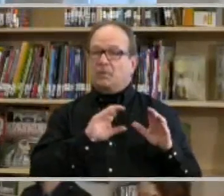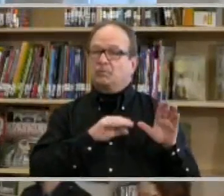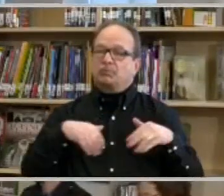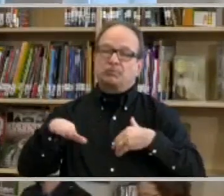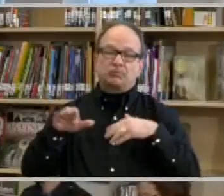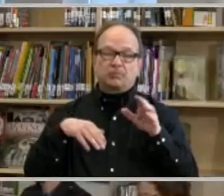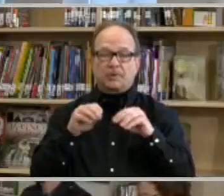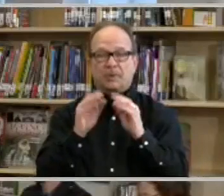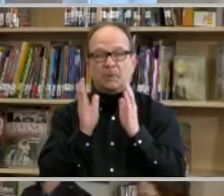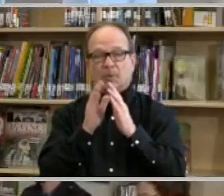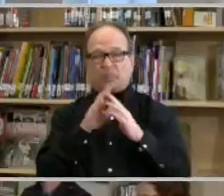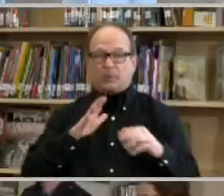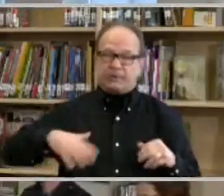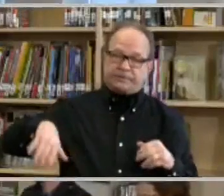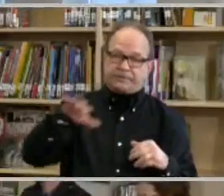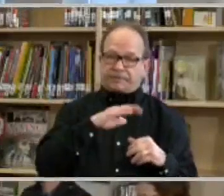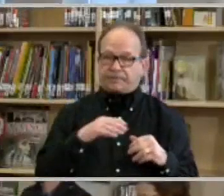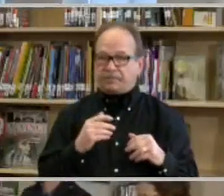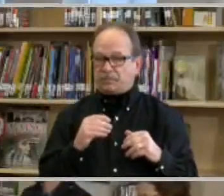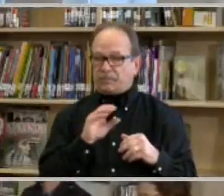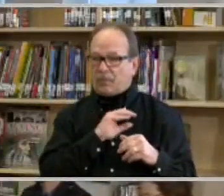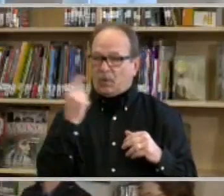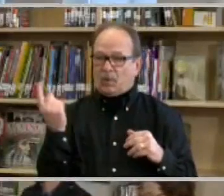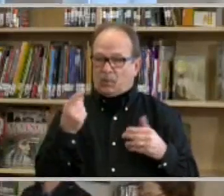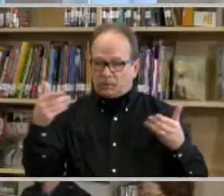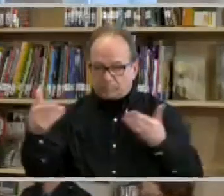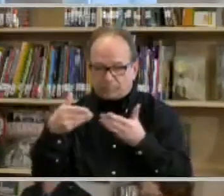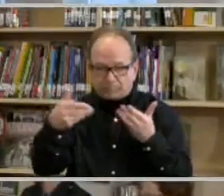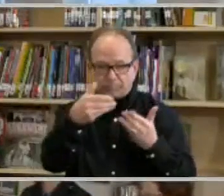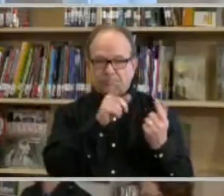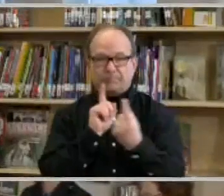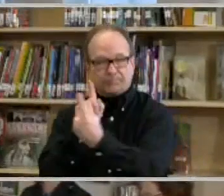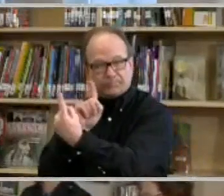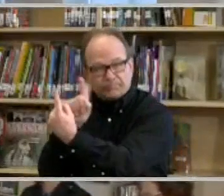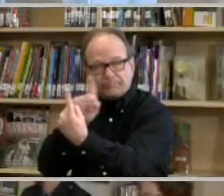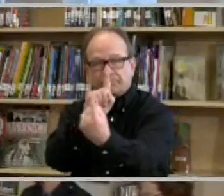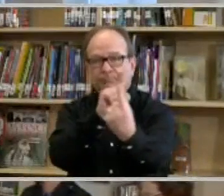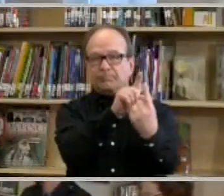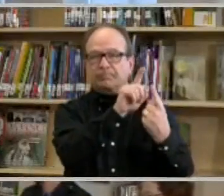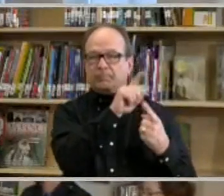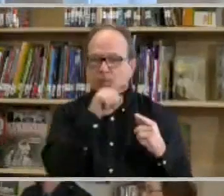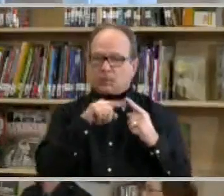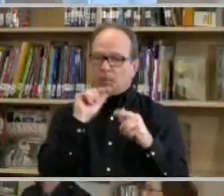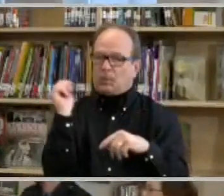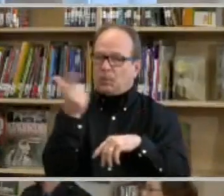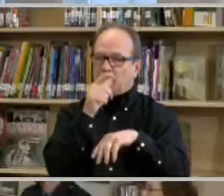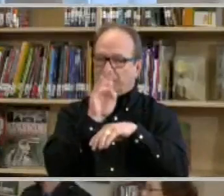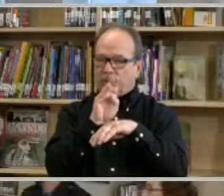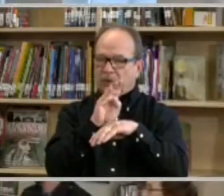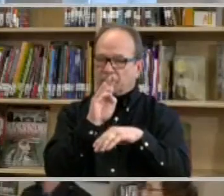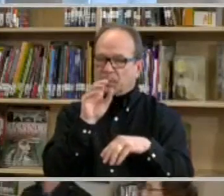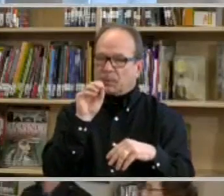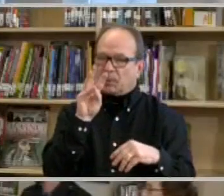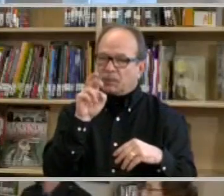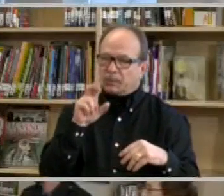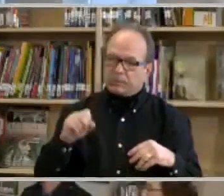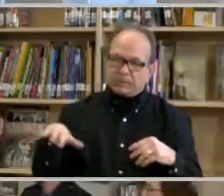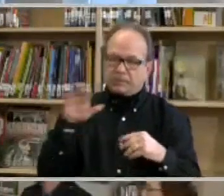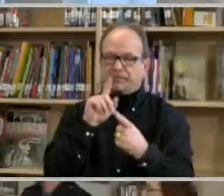OVERALL. THE POLICE WALKING AROUND IN THE COMMUNITY, THE POLICE